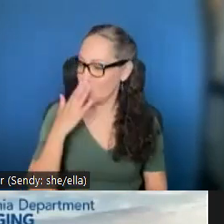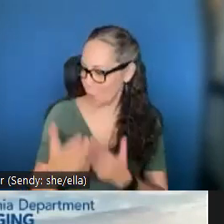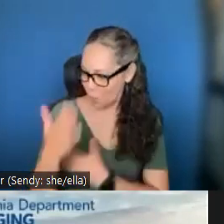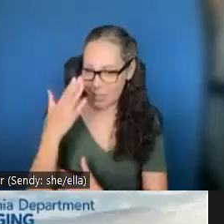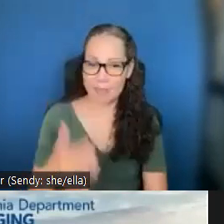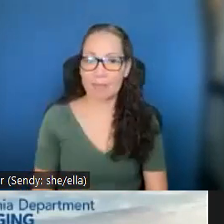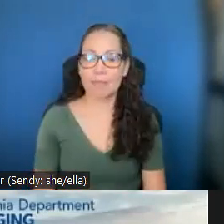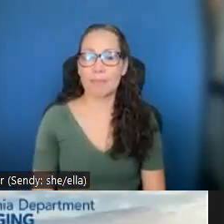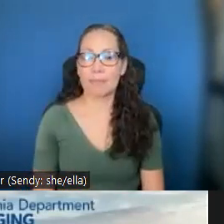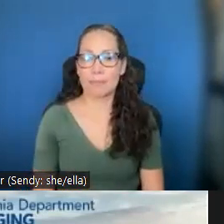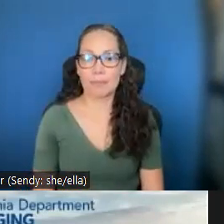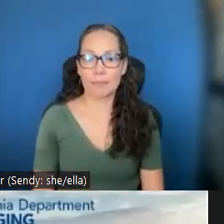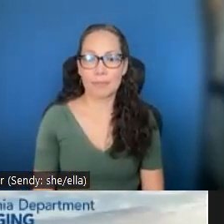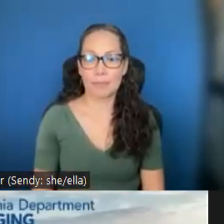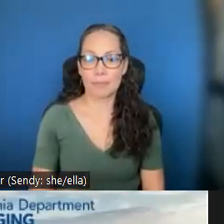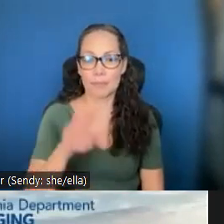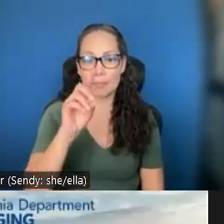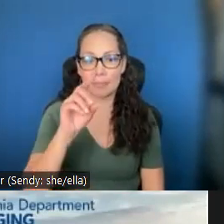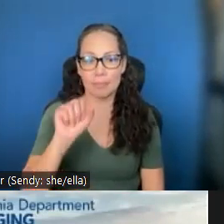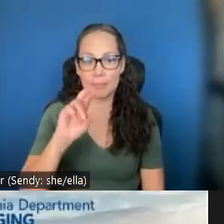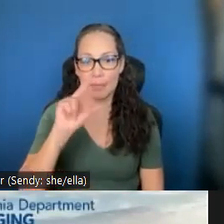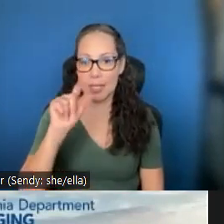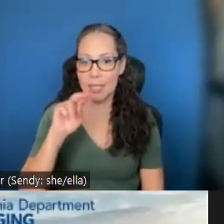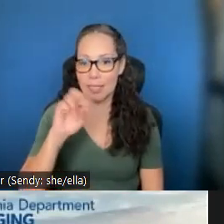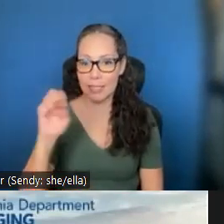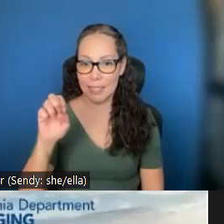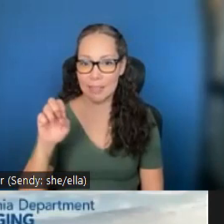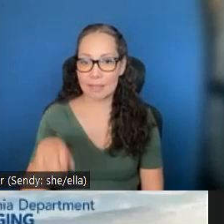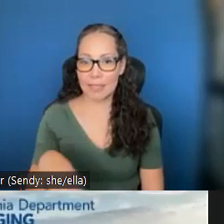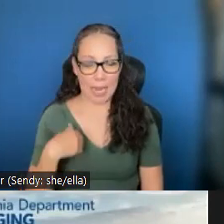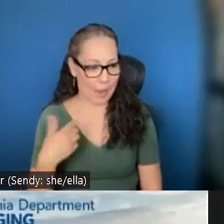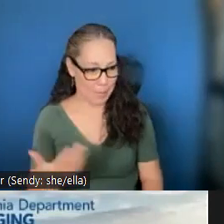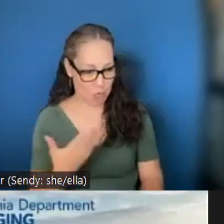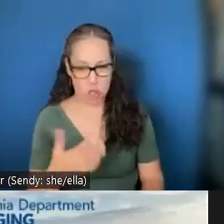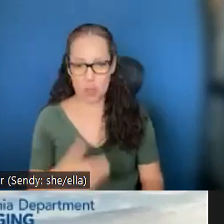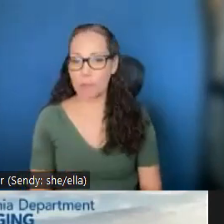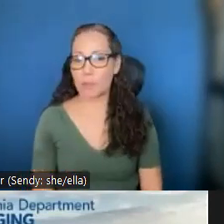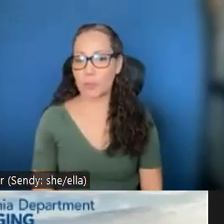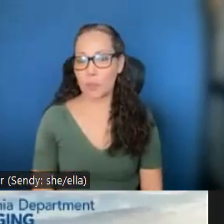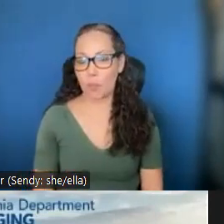next we have Darlene ye mikar I'm here good morning everyone good morning Darlene next